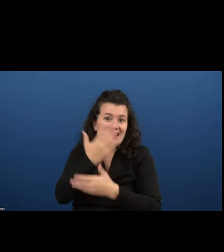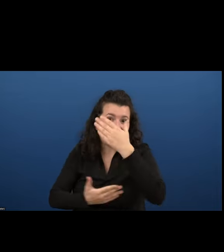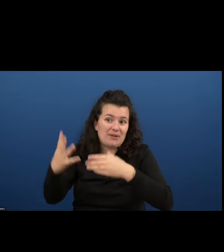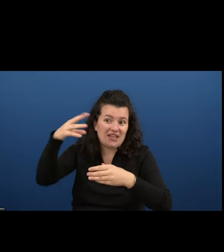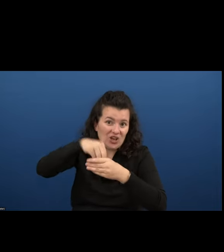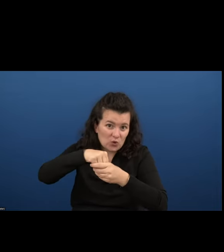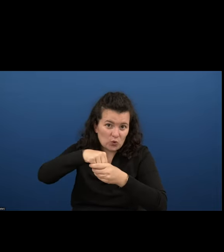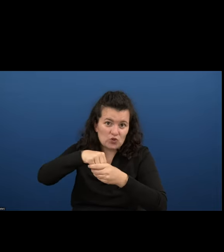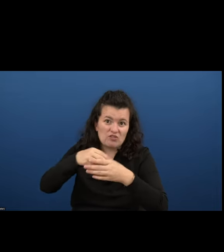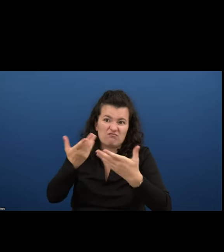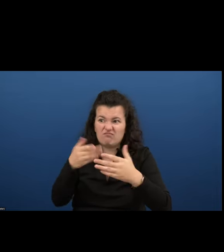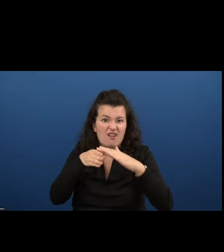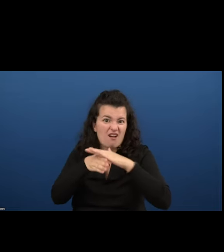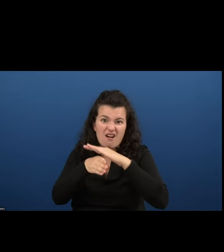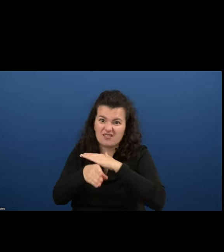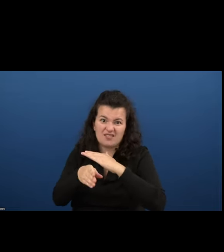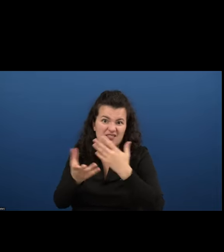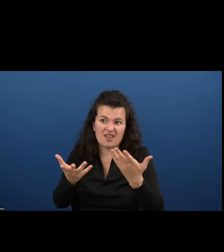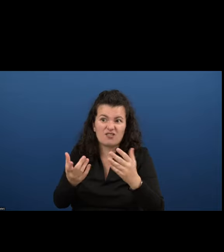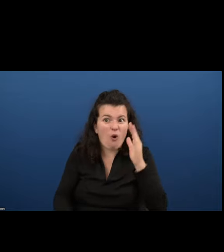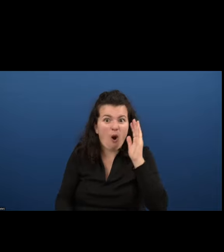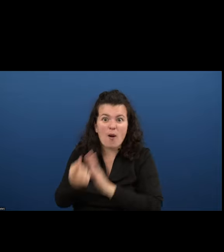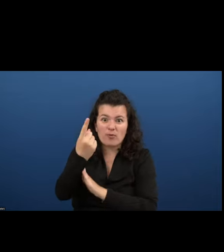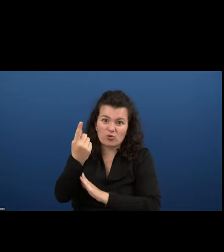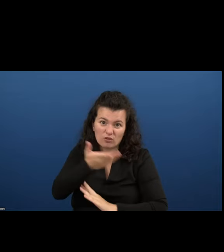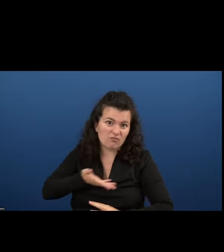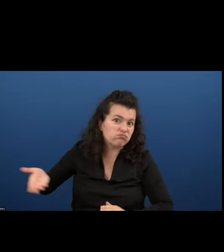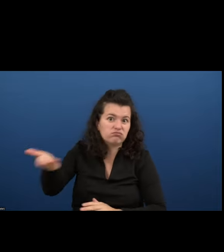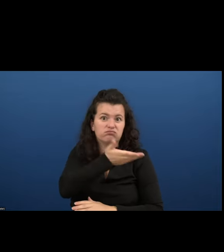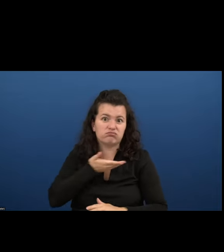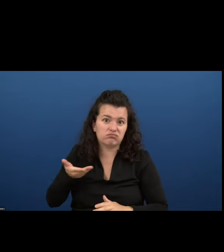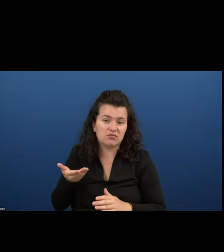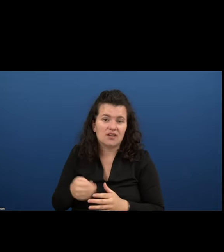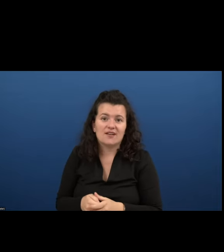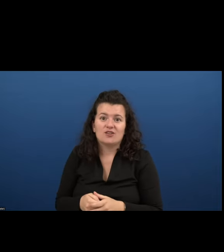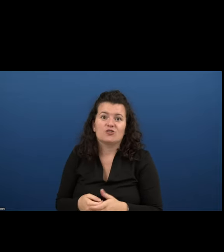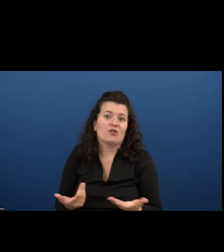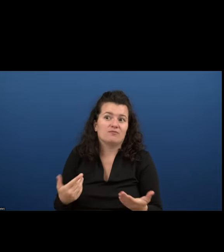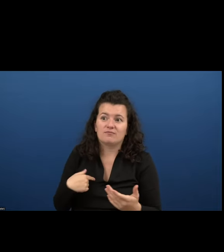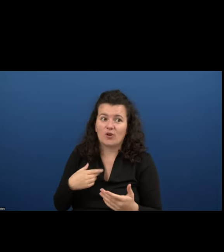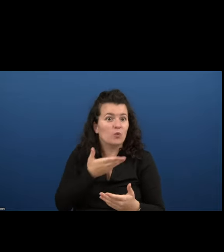accessibility of great opportunities and we hope that through engaging with you, the GBDN,